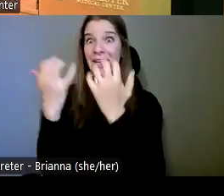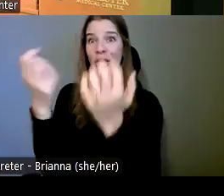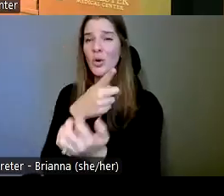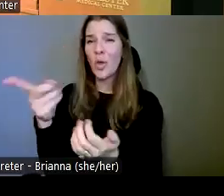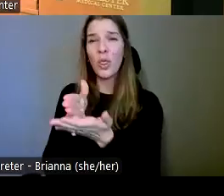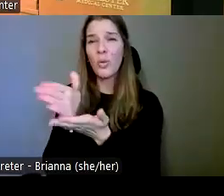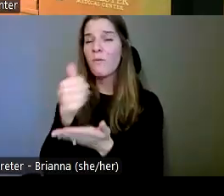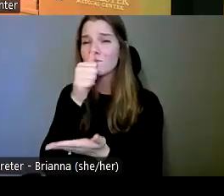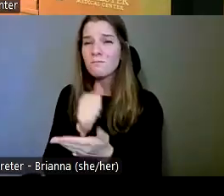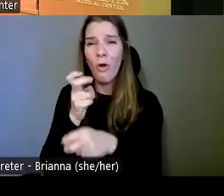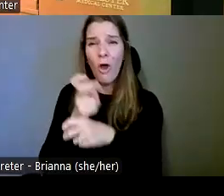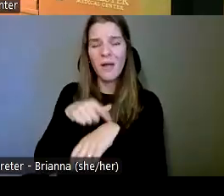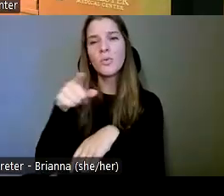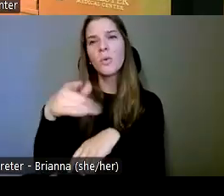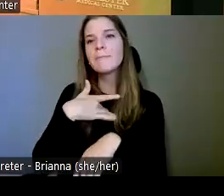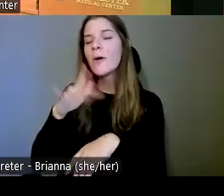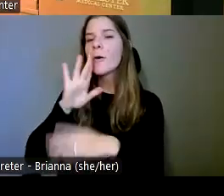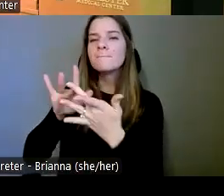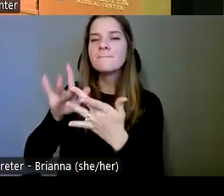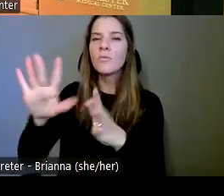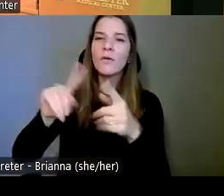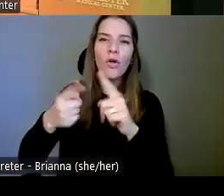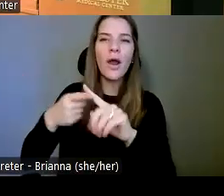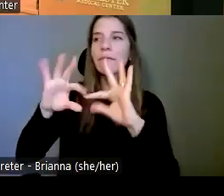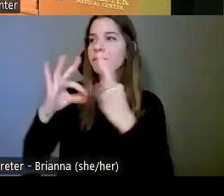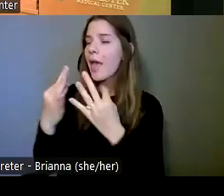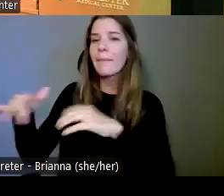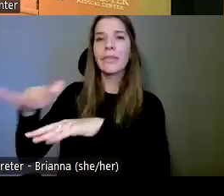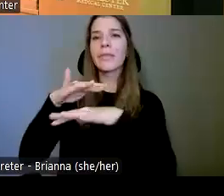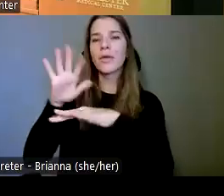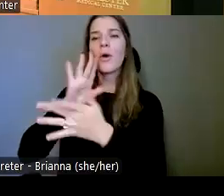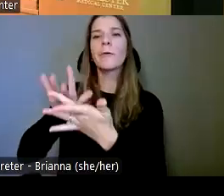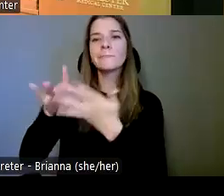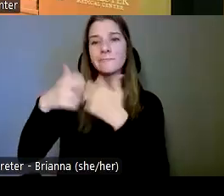for a friend or a family member to talk to and to have to go through a heavier burden than any of us